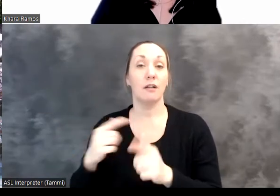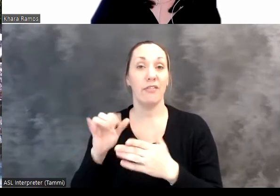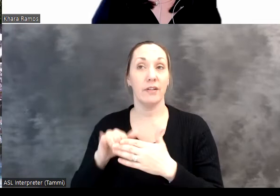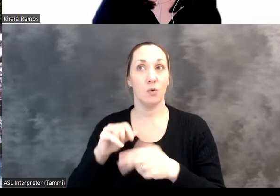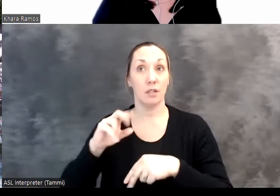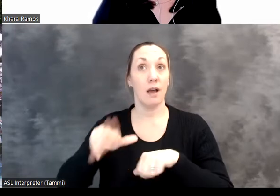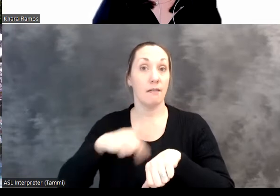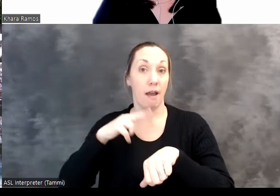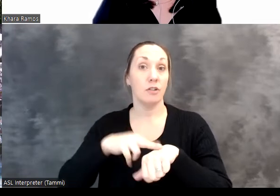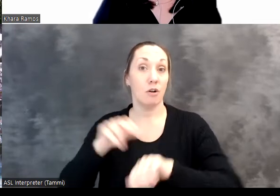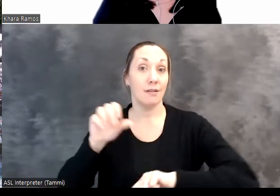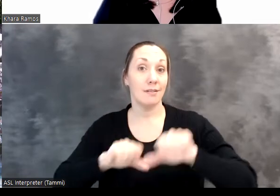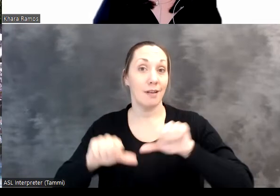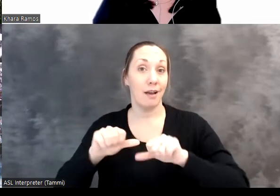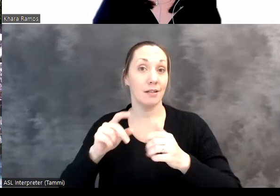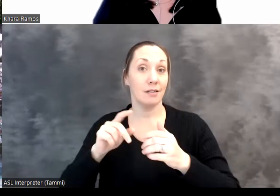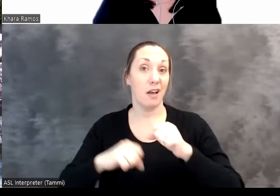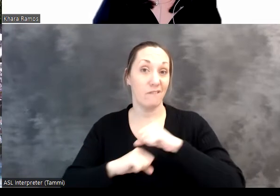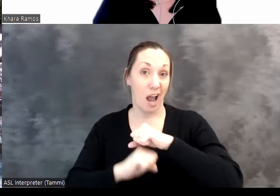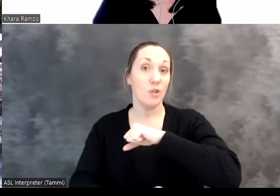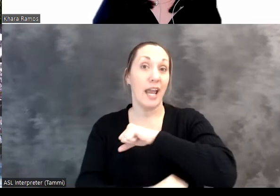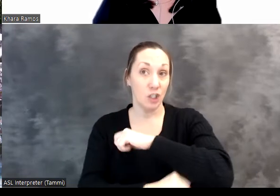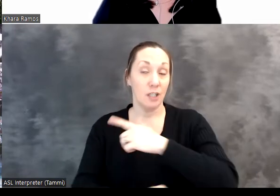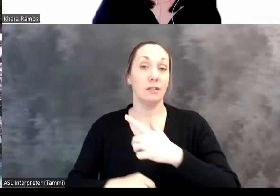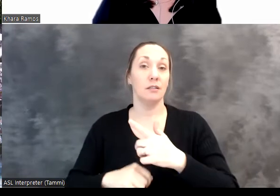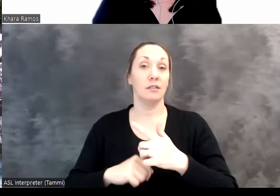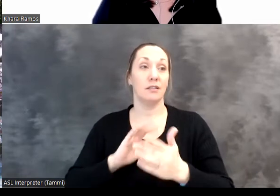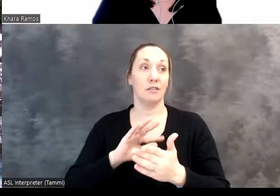of Washington center for neurotechnology